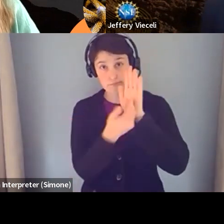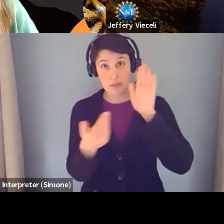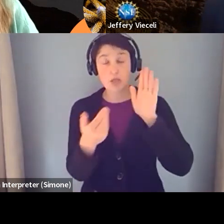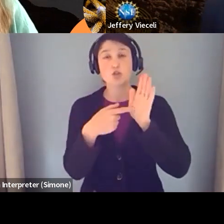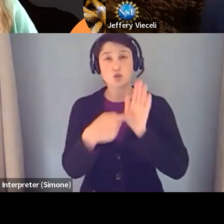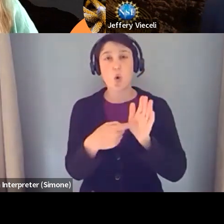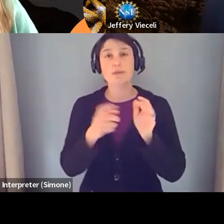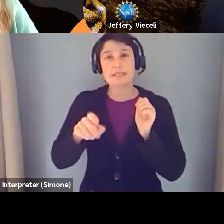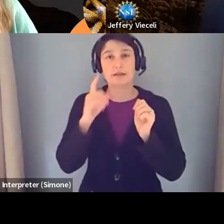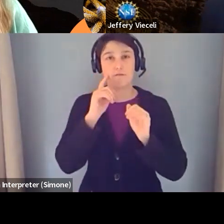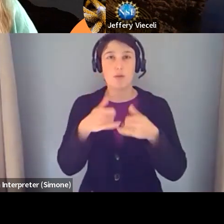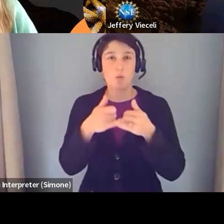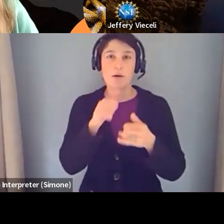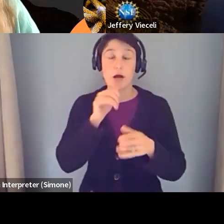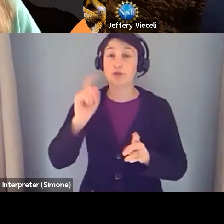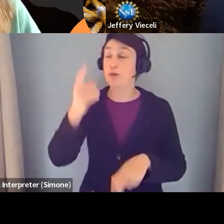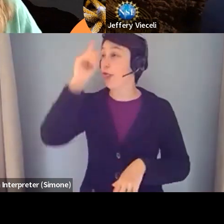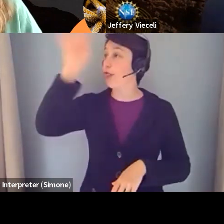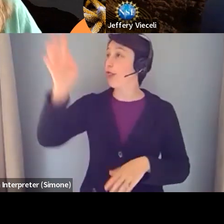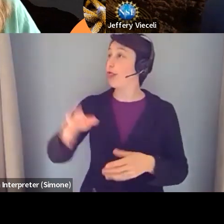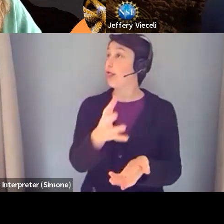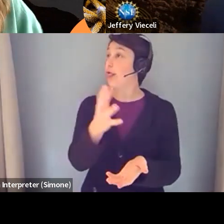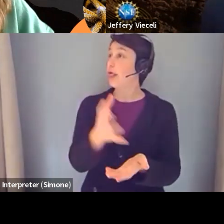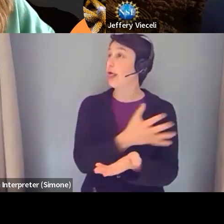for the award and that you weren't just spending down money, especially at the end of the award.